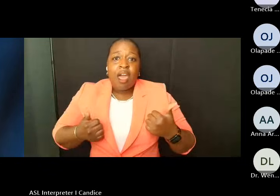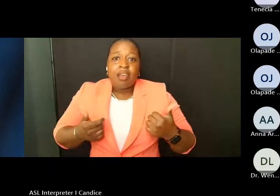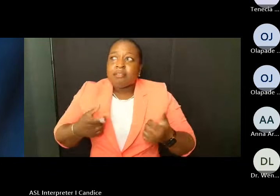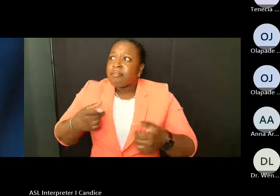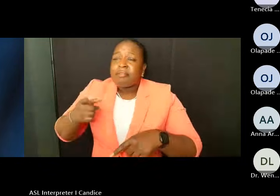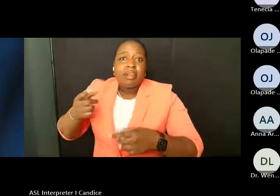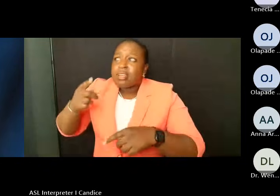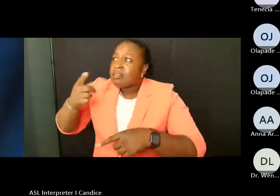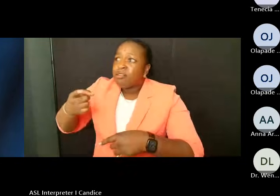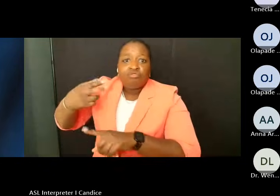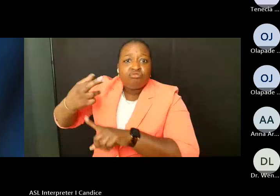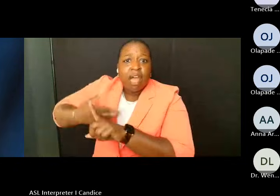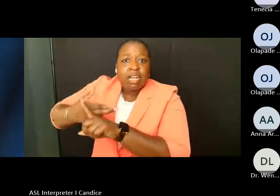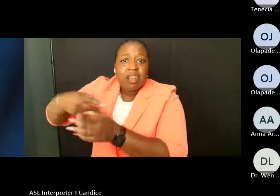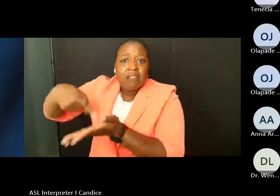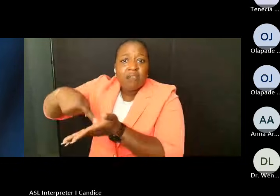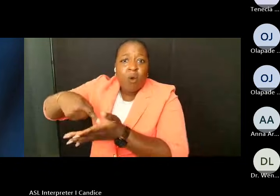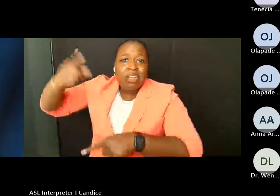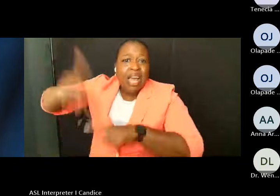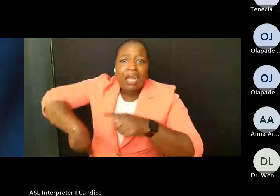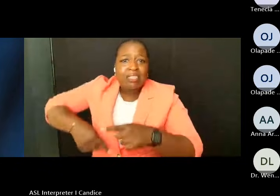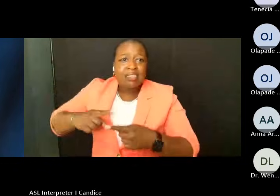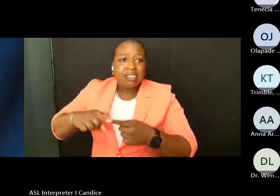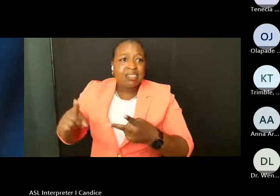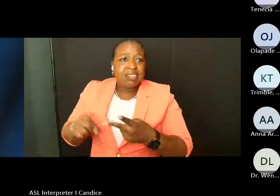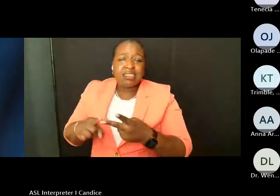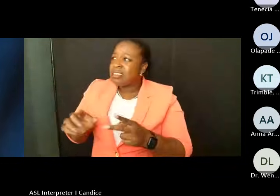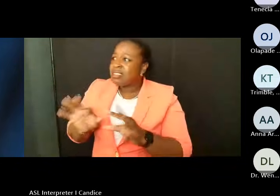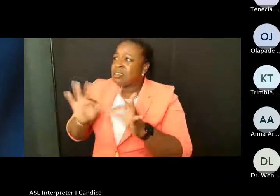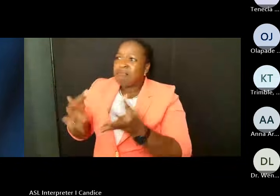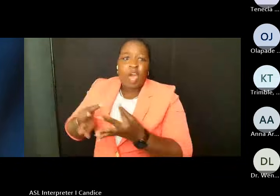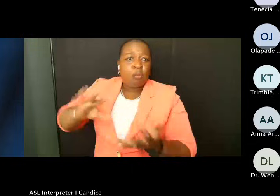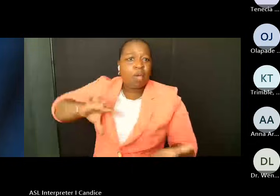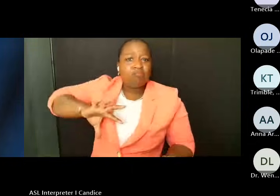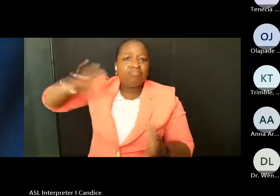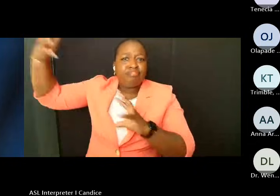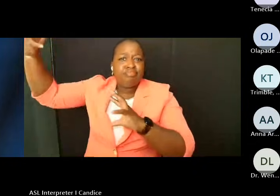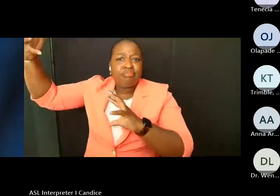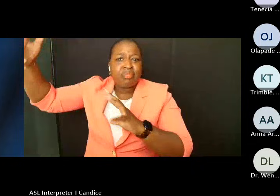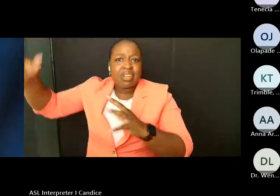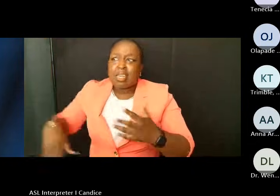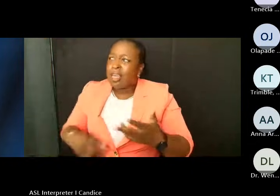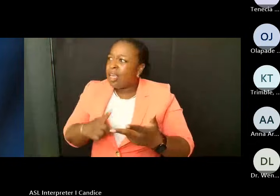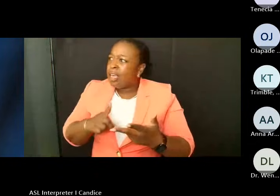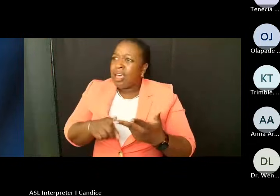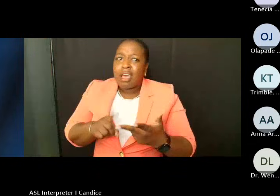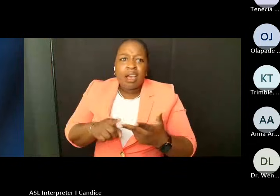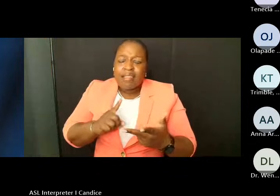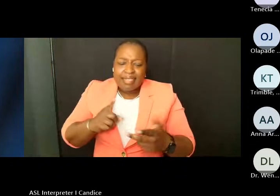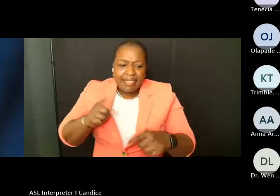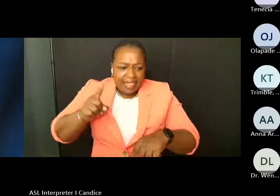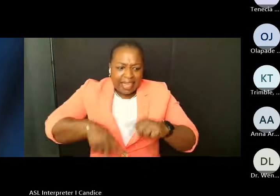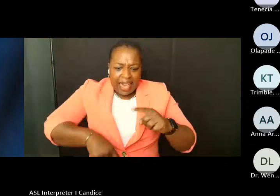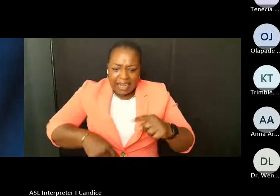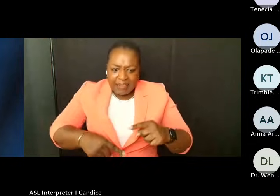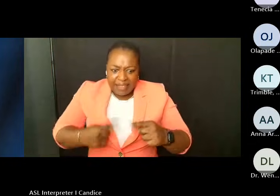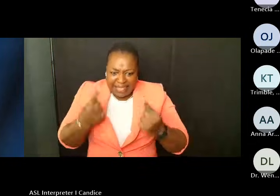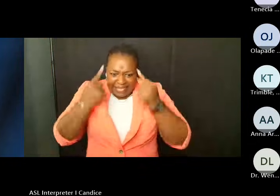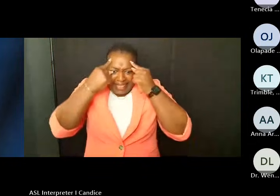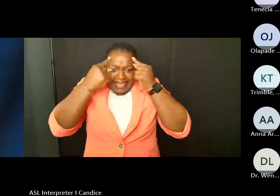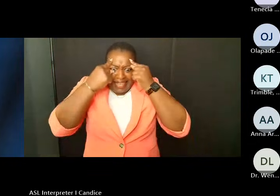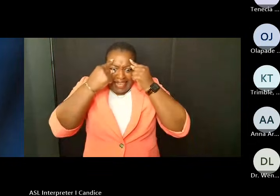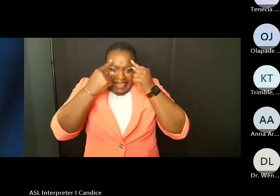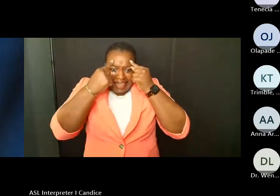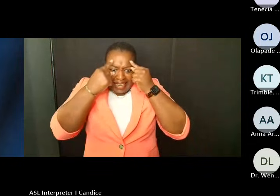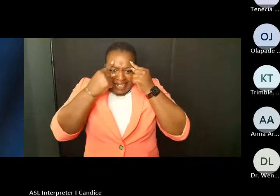have destroyed family lives. They cannot even wrap their head around this decision.